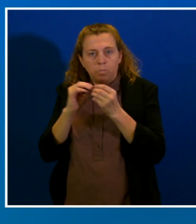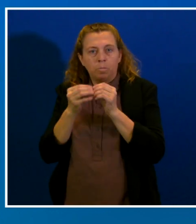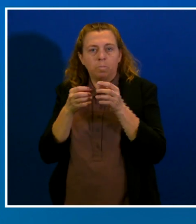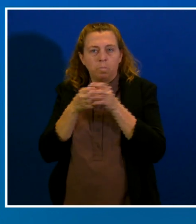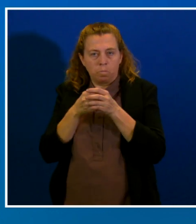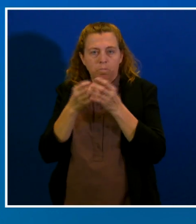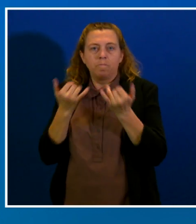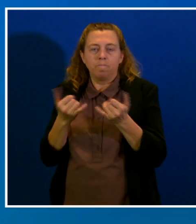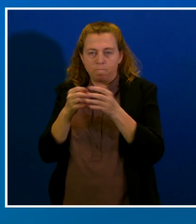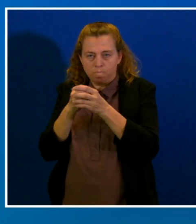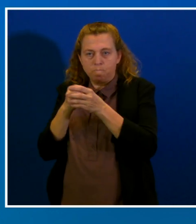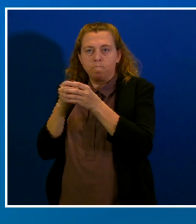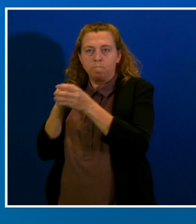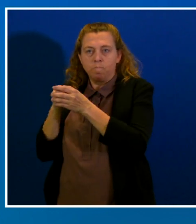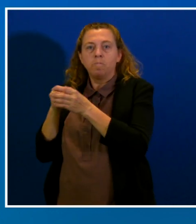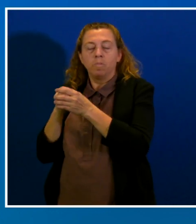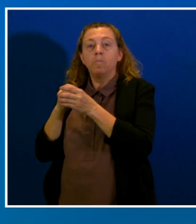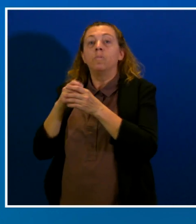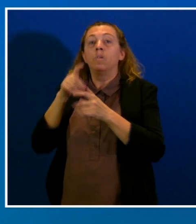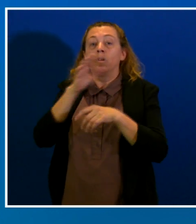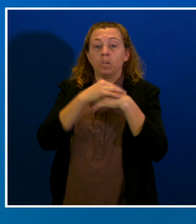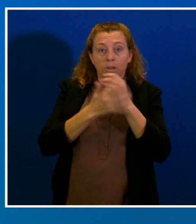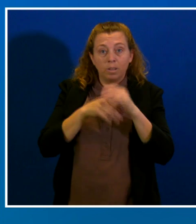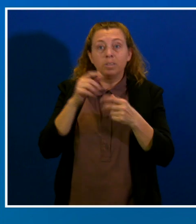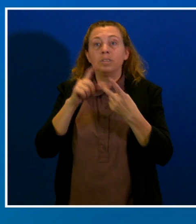wear a mask and watch your physical distance.